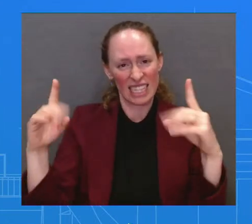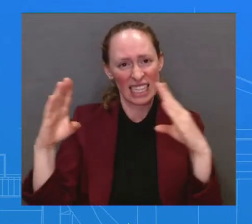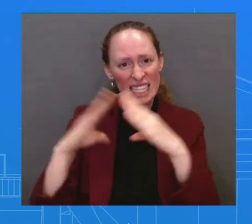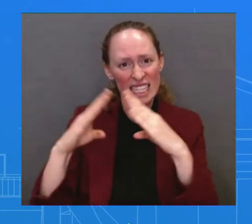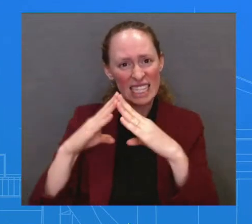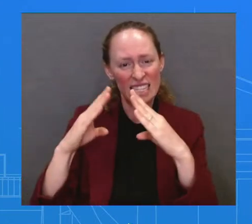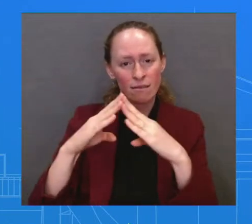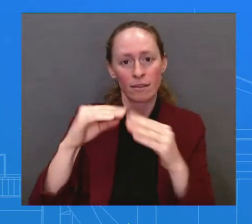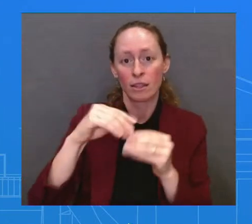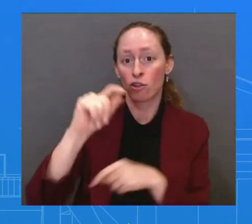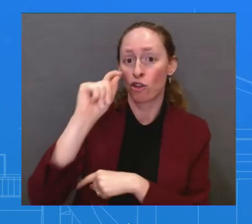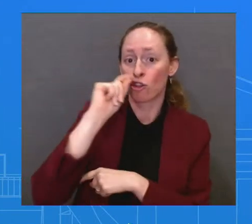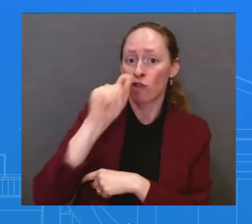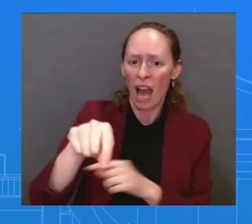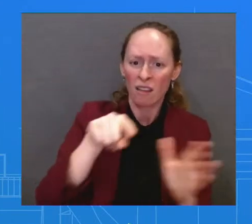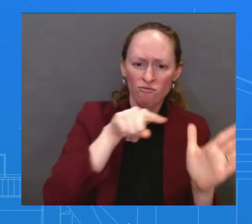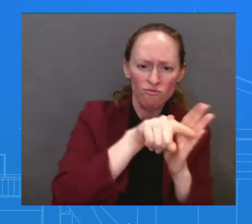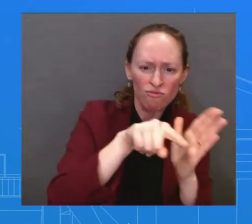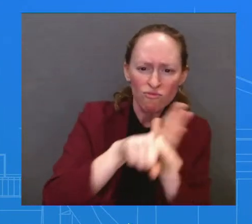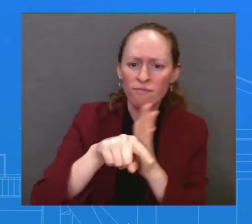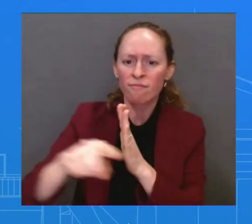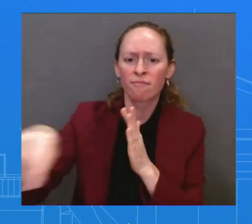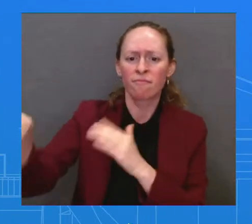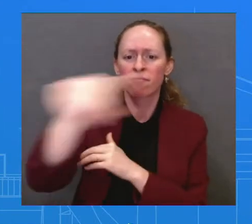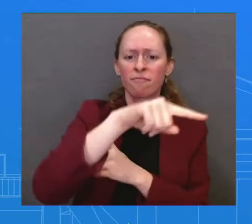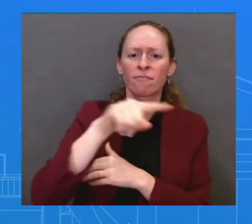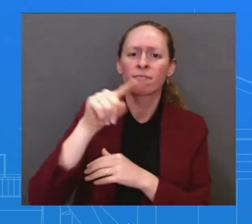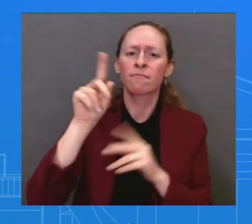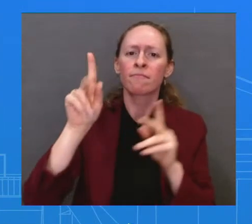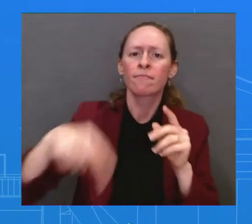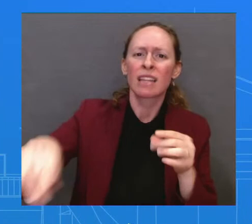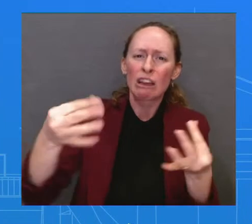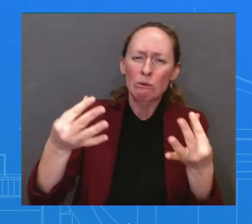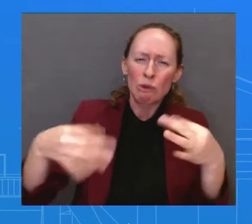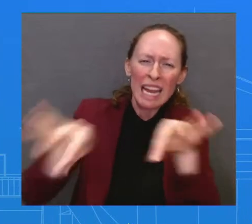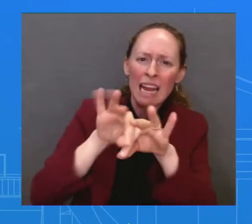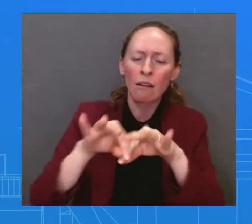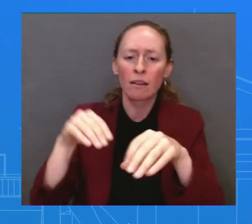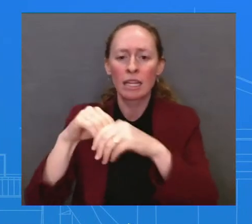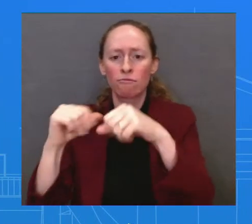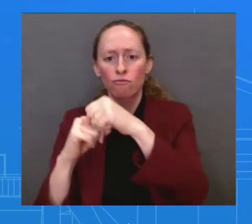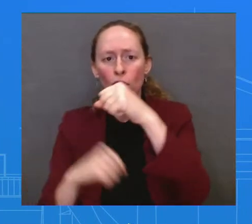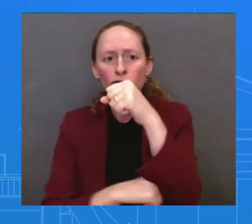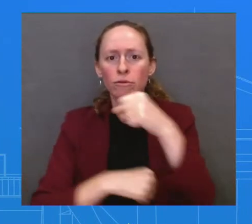in many different parts of the country. To help defend against assaults like this one --